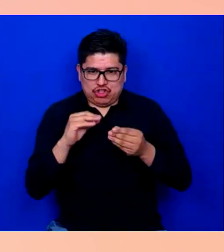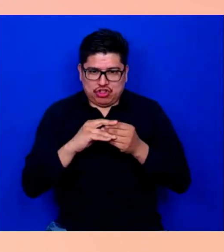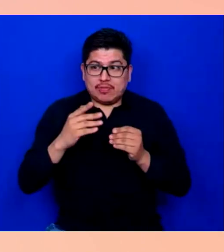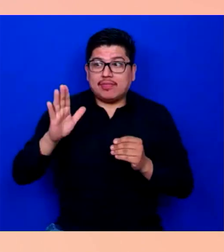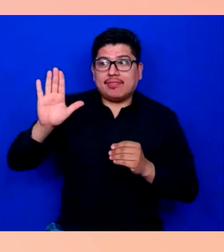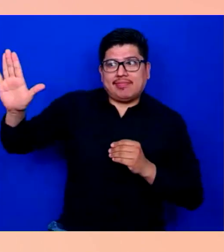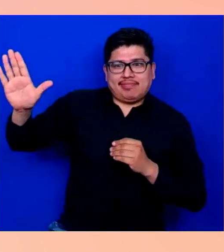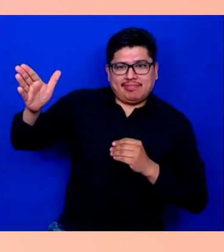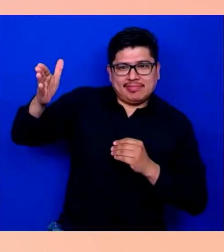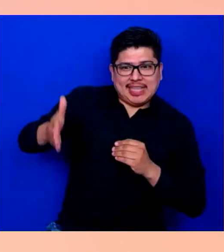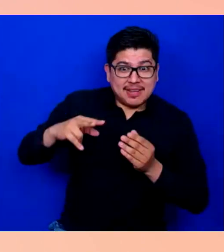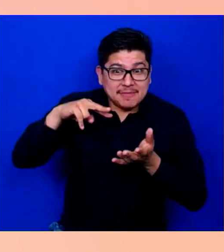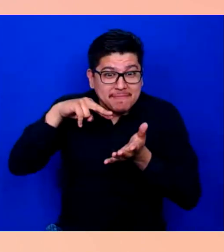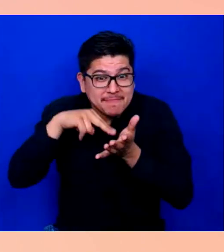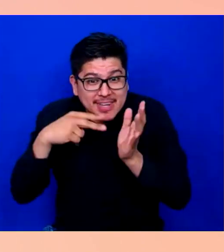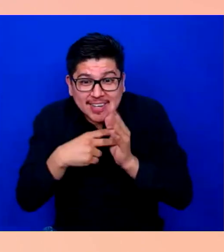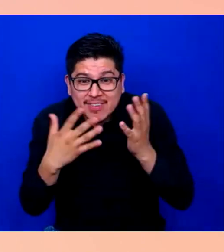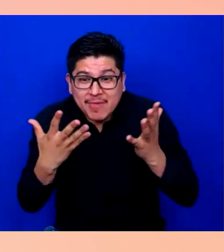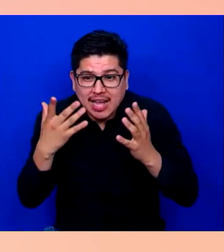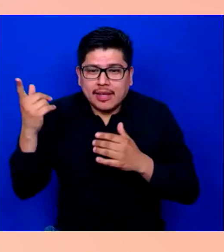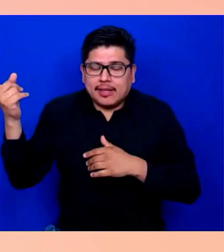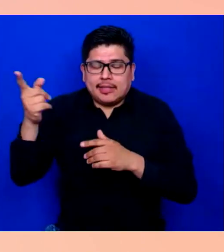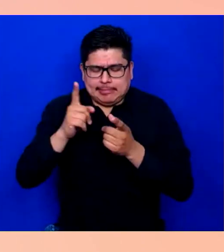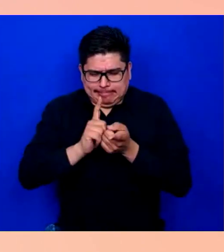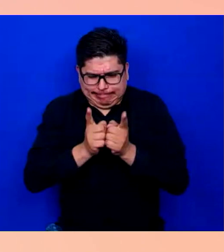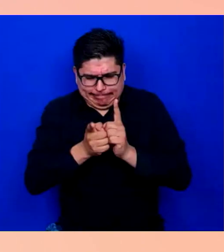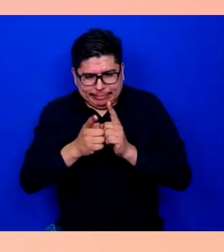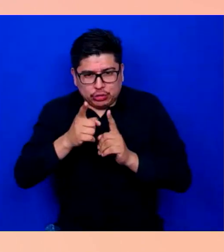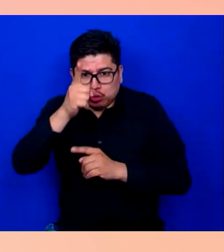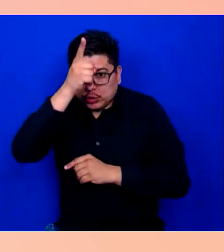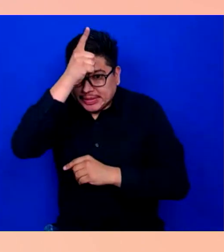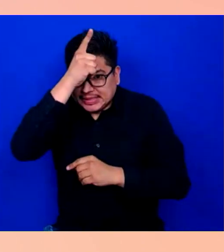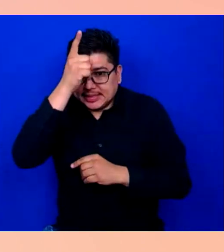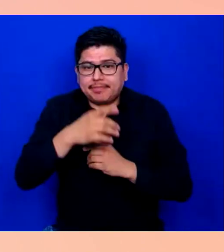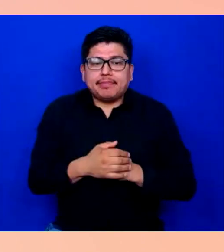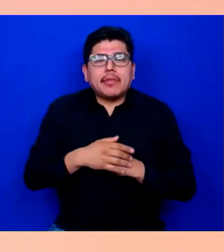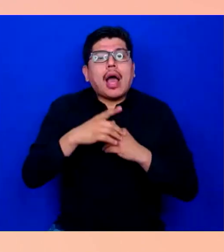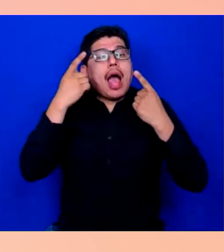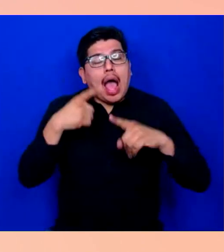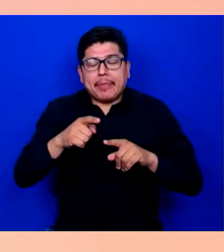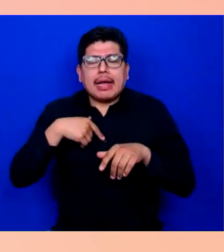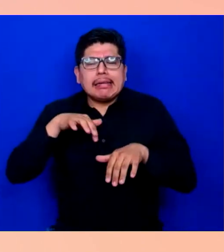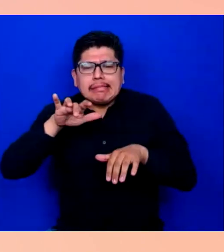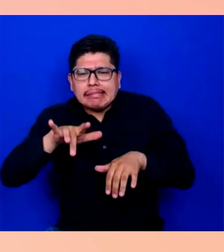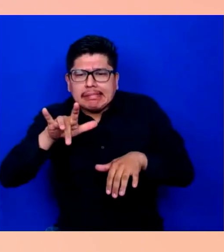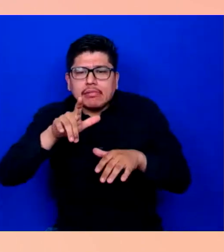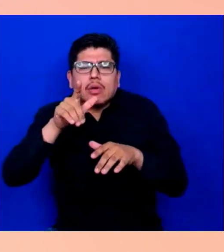sends my selection to AI and boom, ready to go, saving Rob and me time.